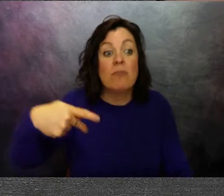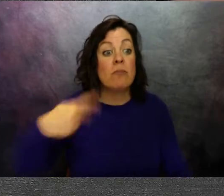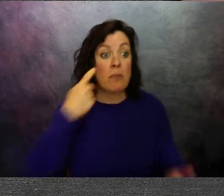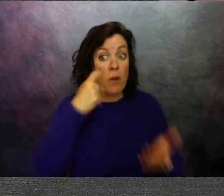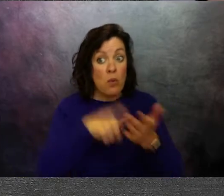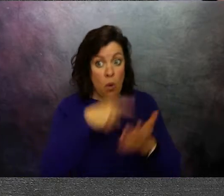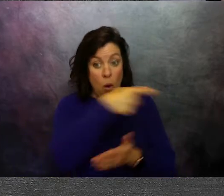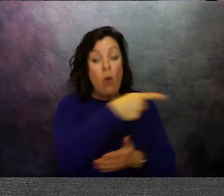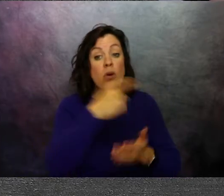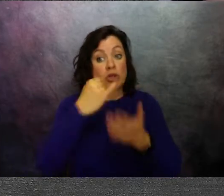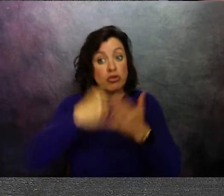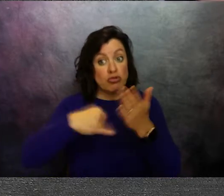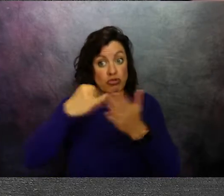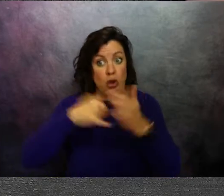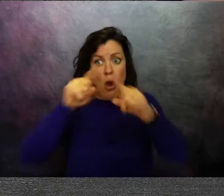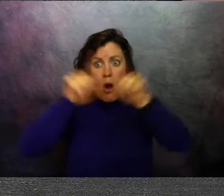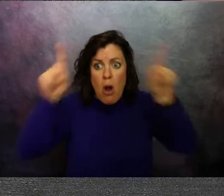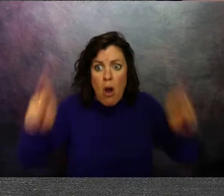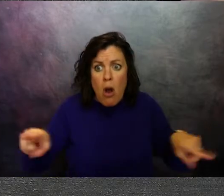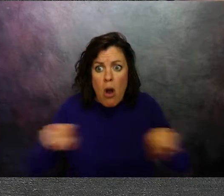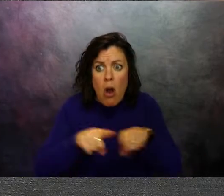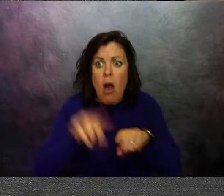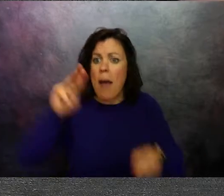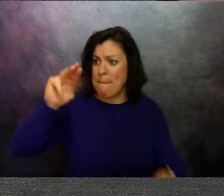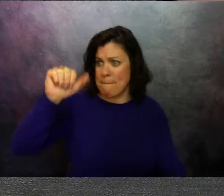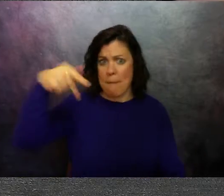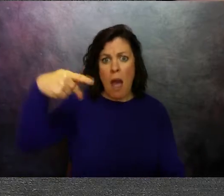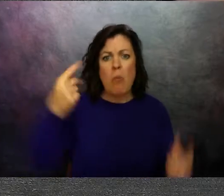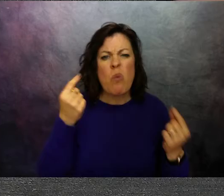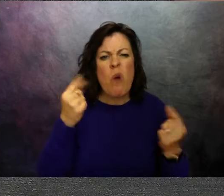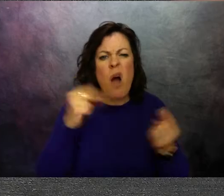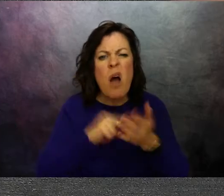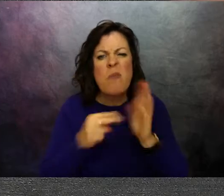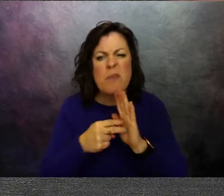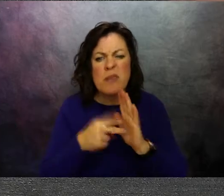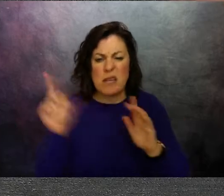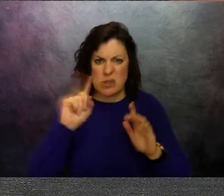drew a map, which is like an overhead view of her room.